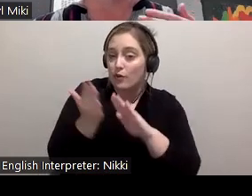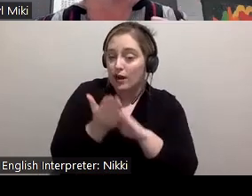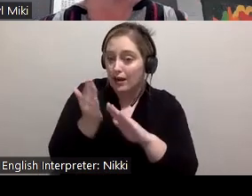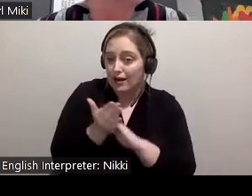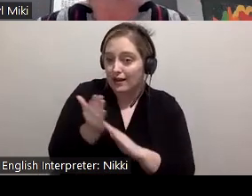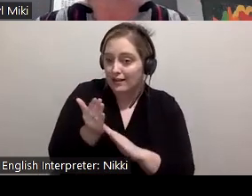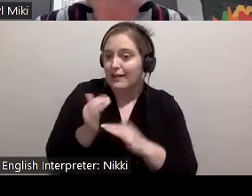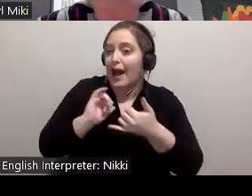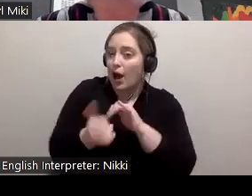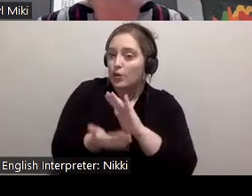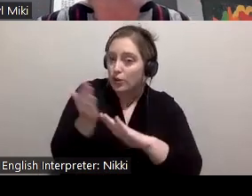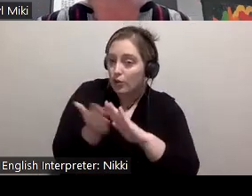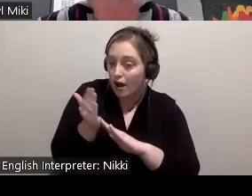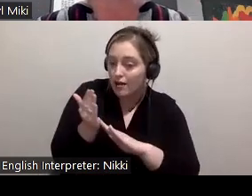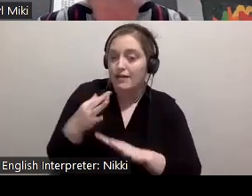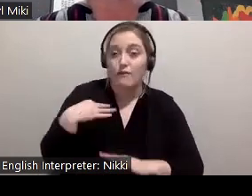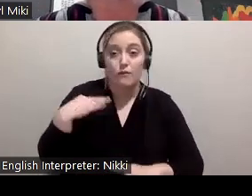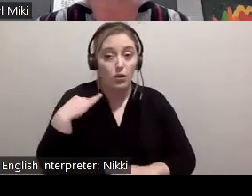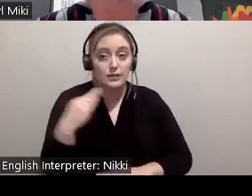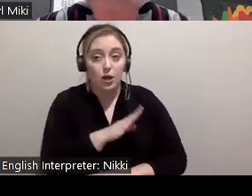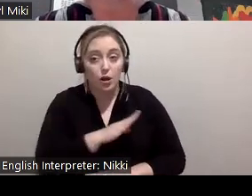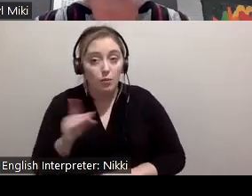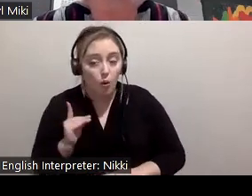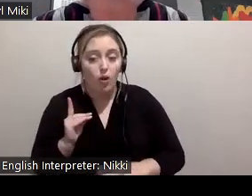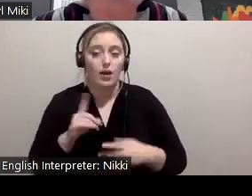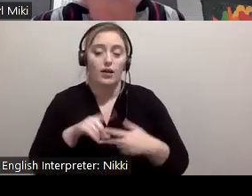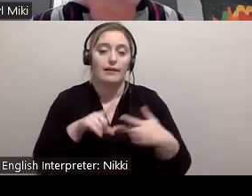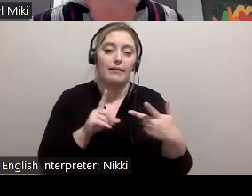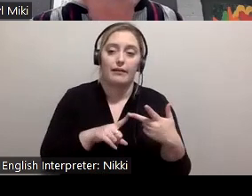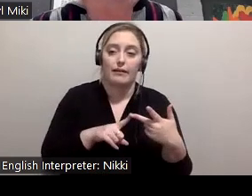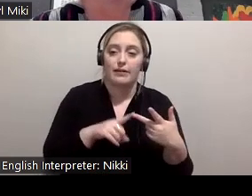is that is the the are the is the administration effective.